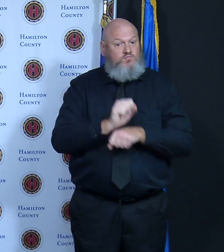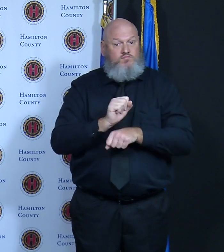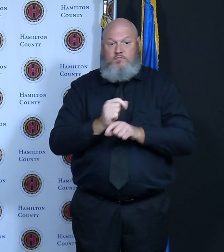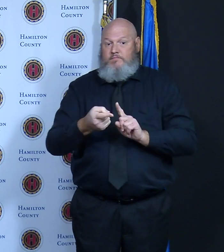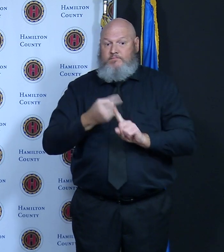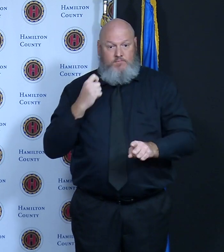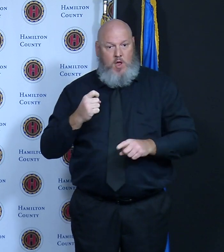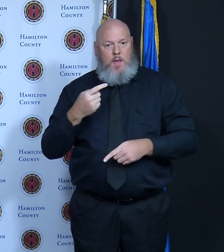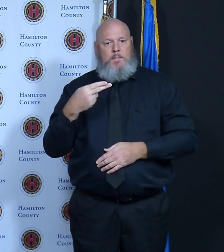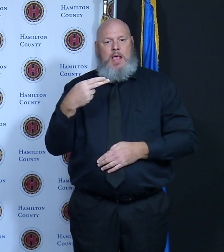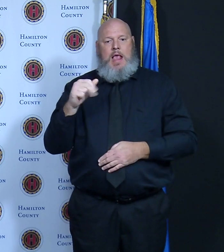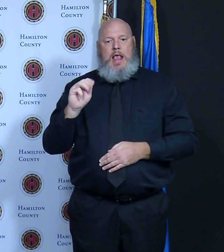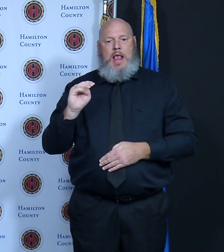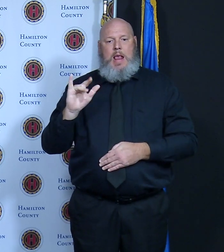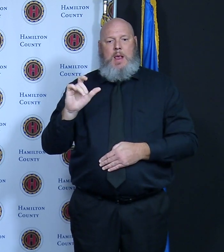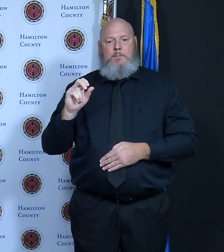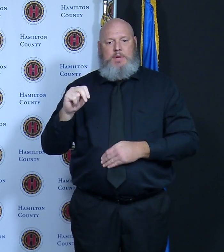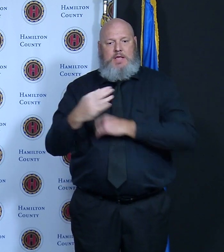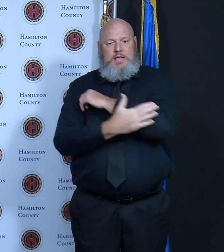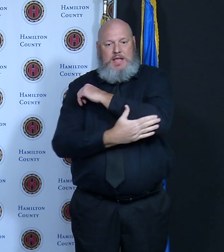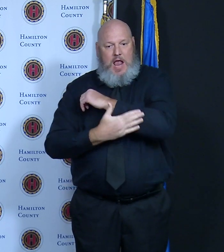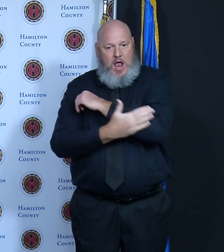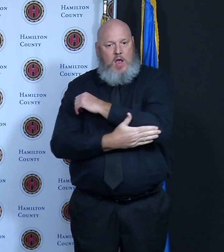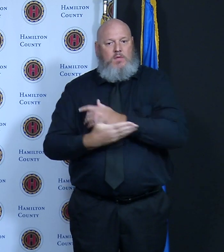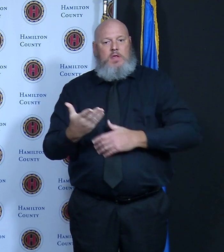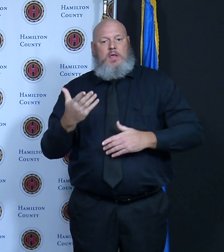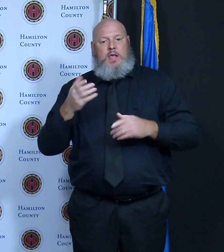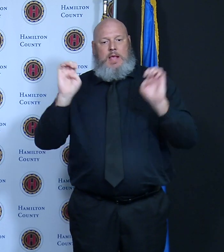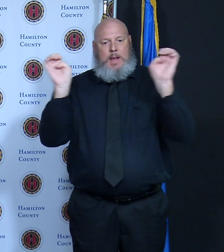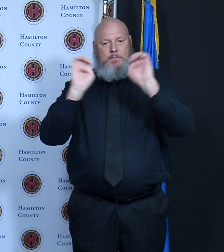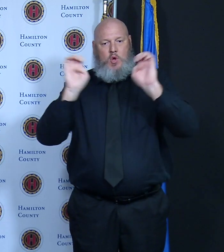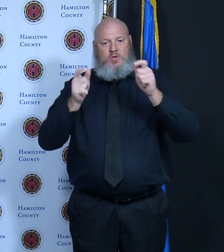gonna talk about this but we've been asked from folks in the community how